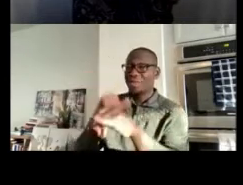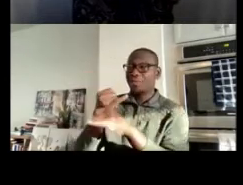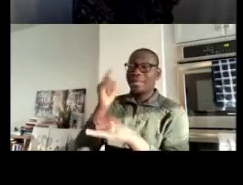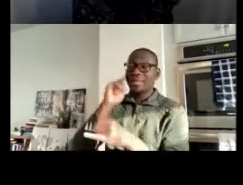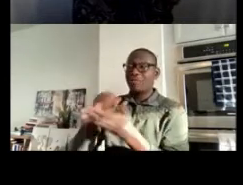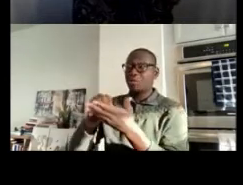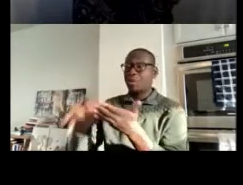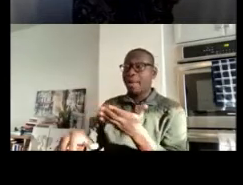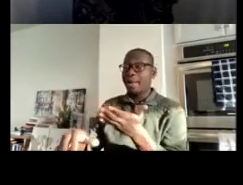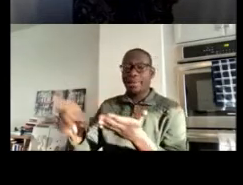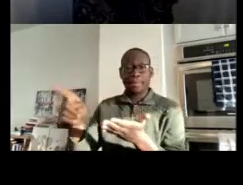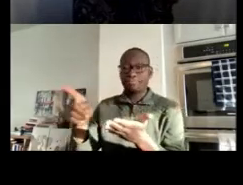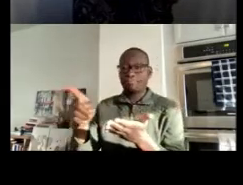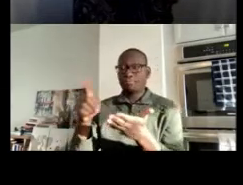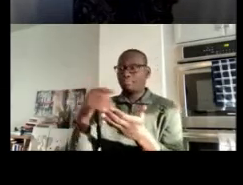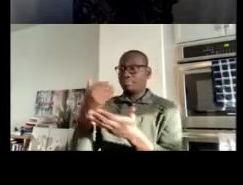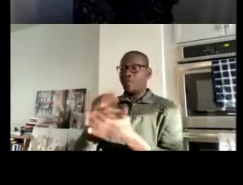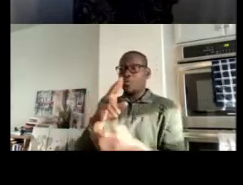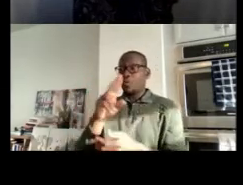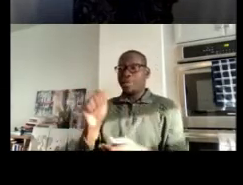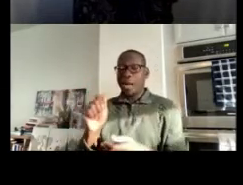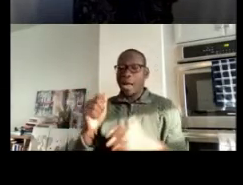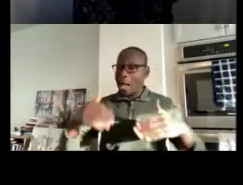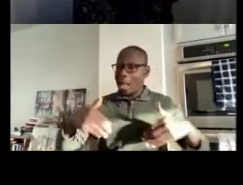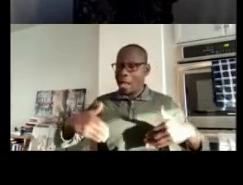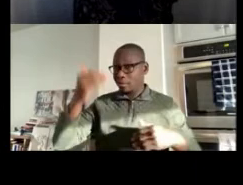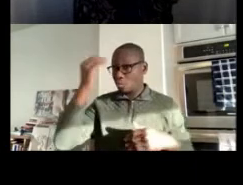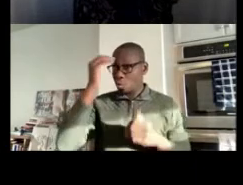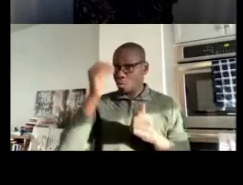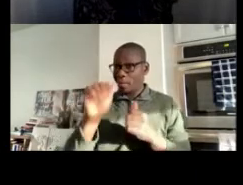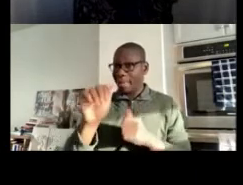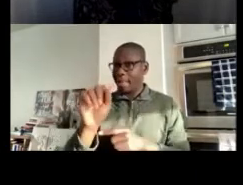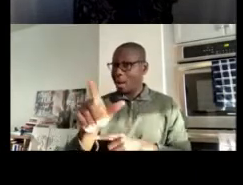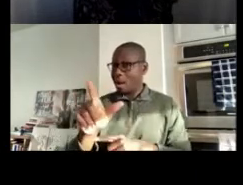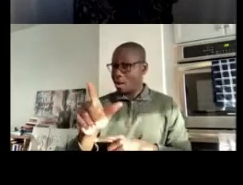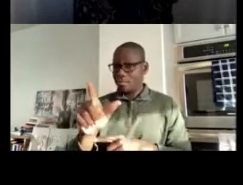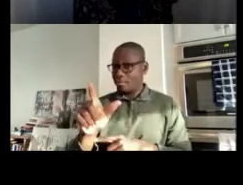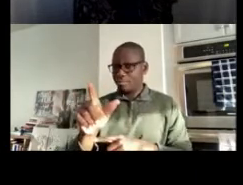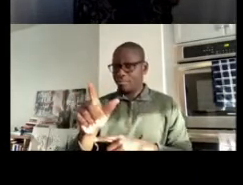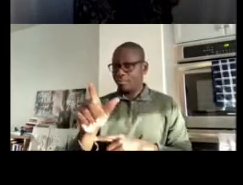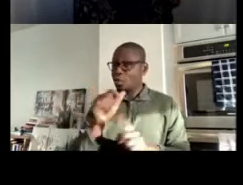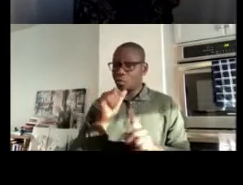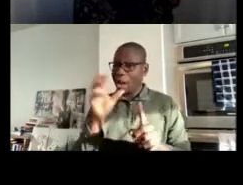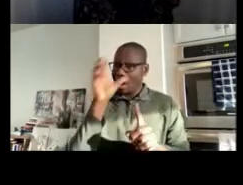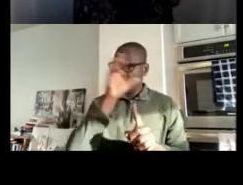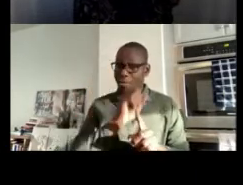Often international deaf students will arrive in the U.S. and they may not know American Sign